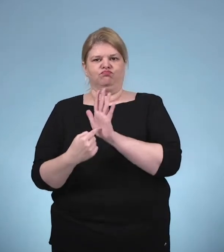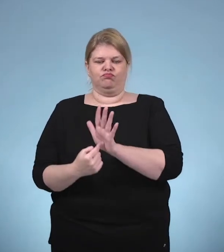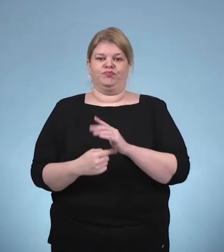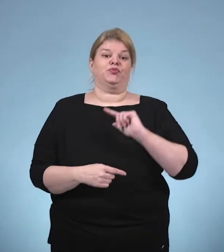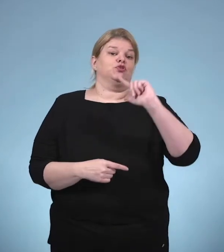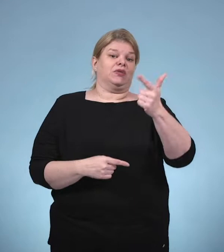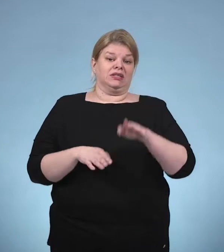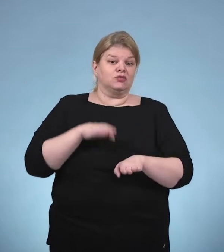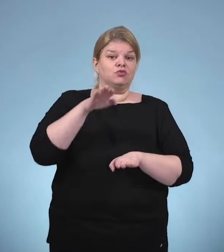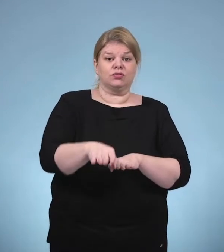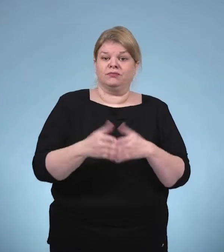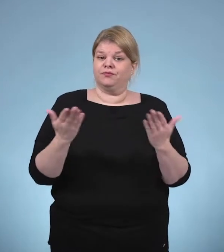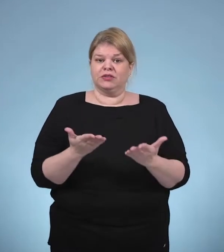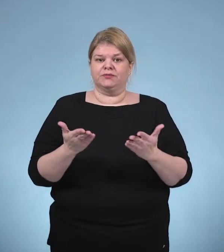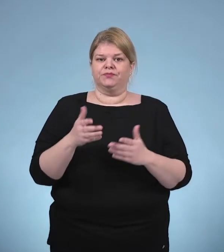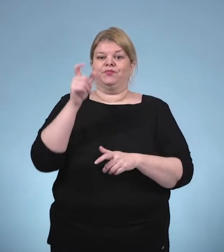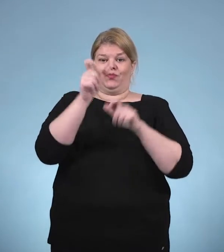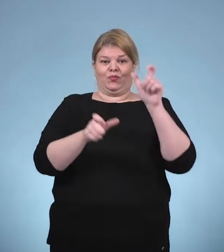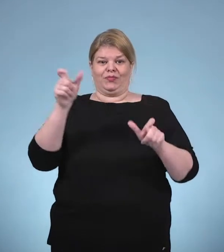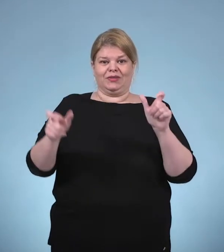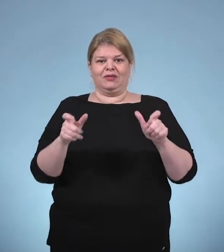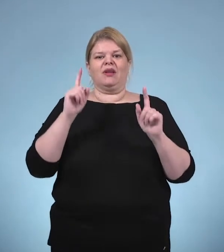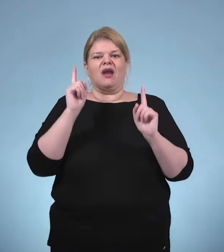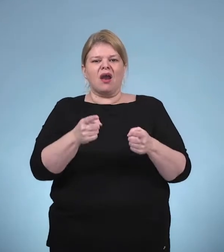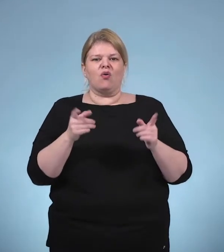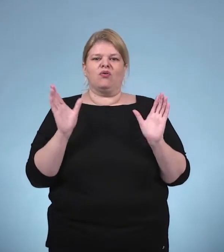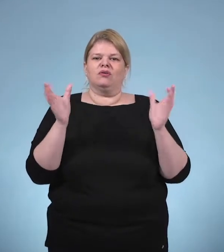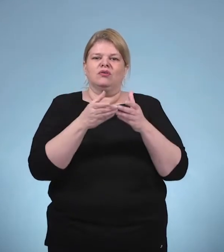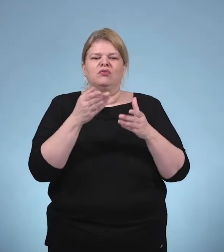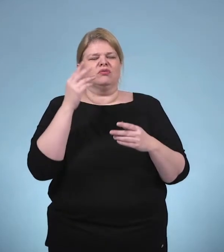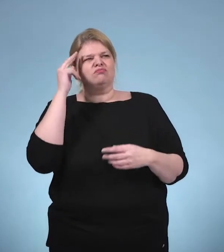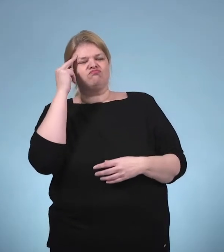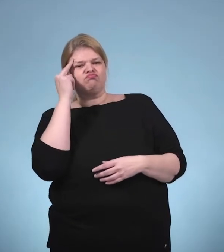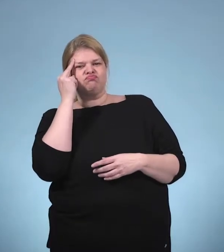2nd Step - Develop Scenes. After the warm up, the participants develop